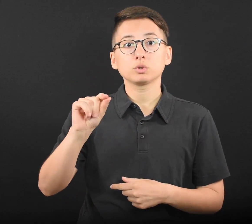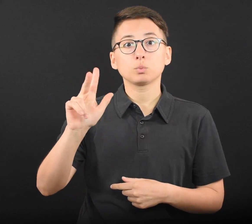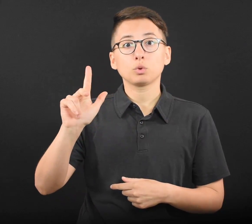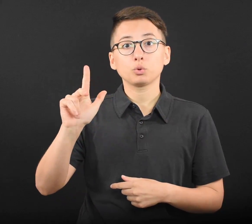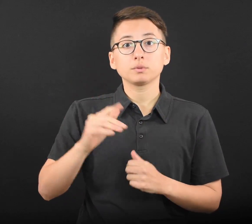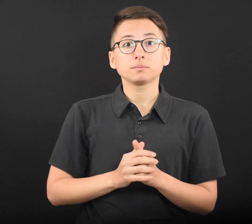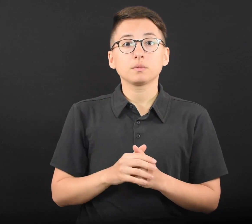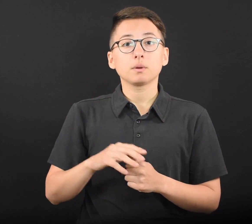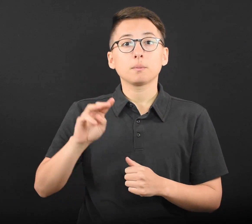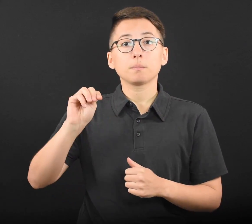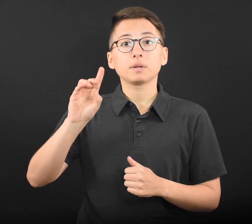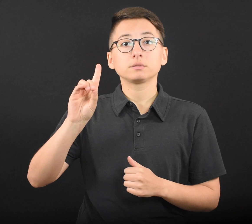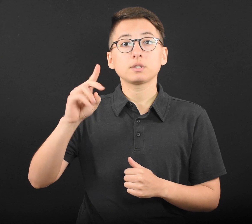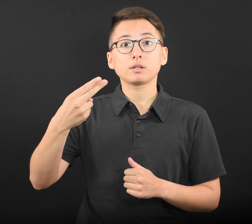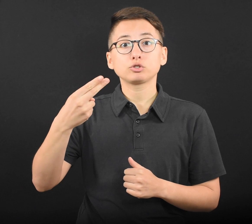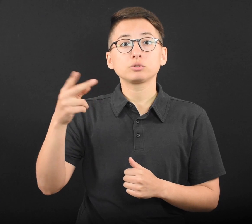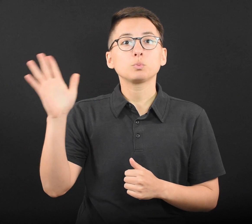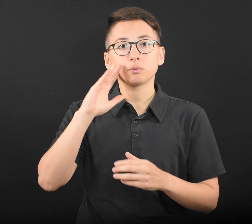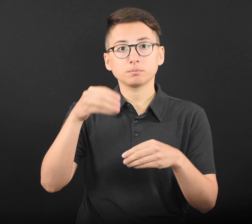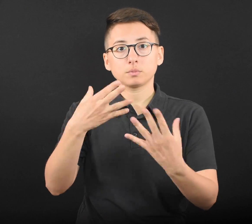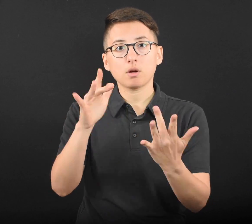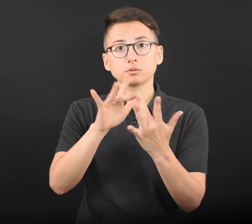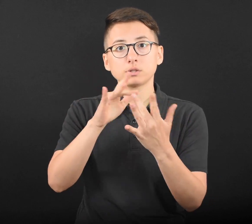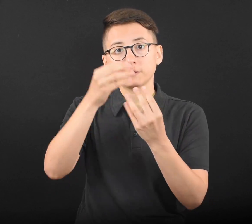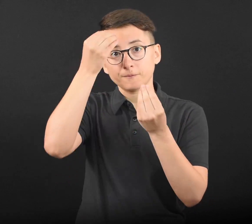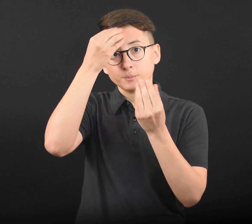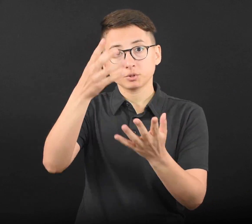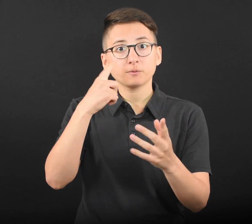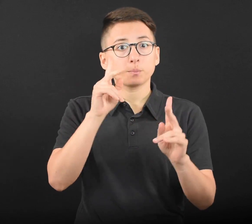The Minnesota Department of Health will provide recipients’ contact information